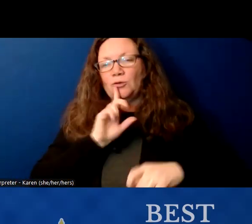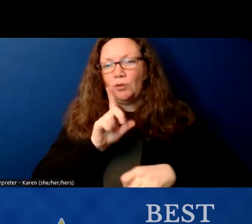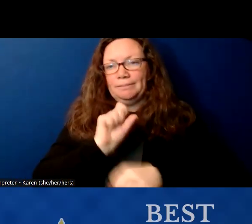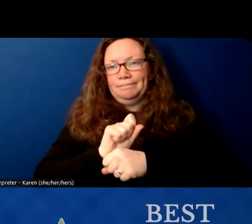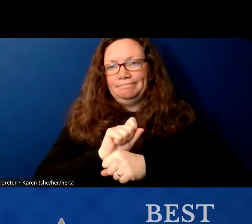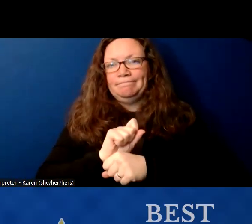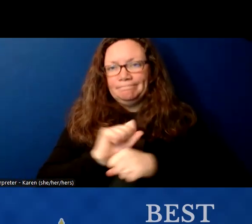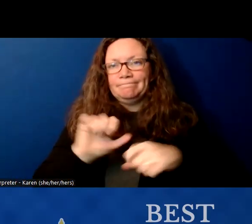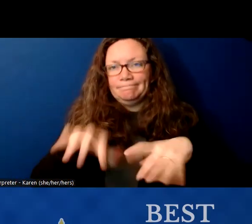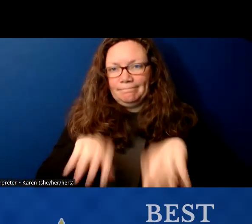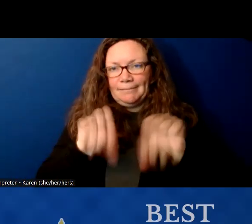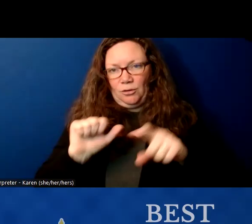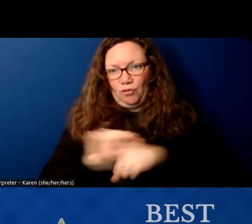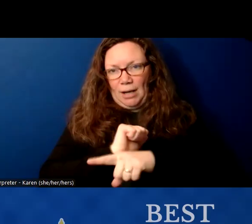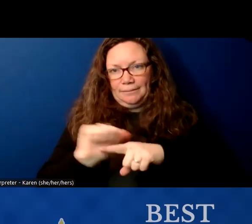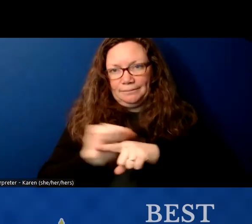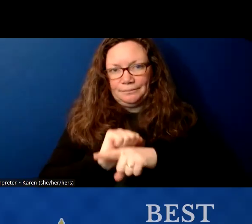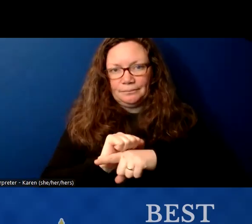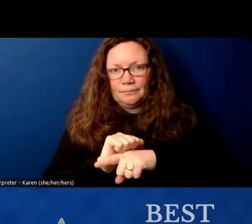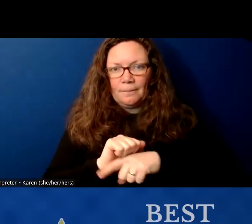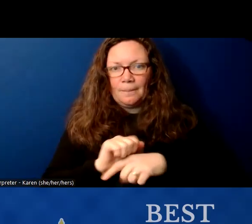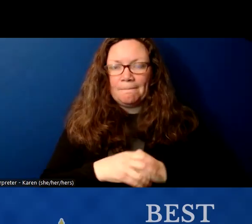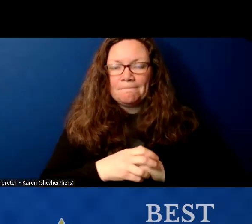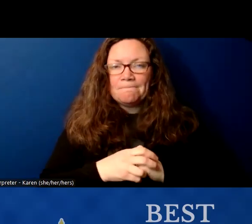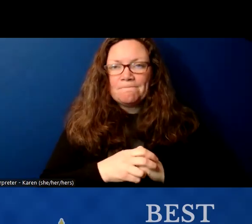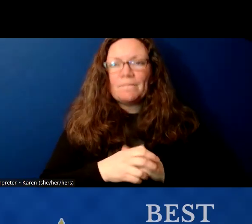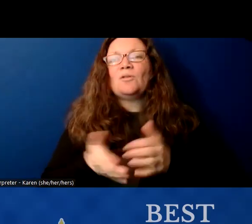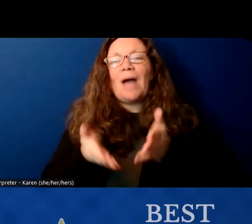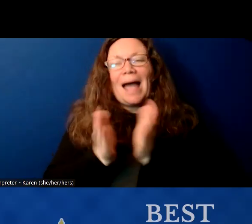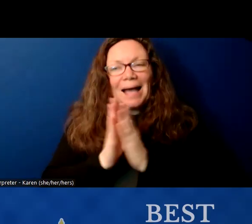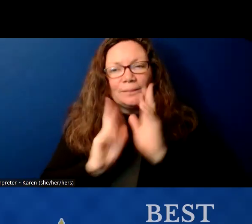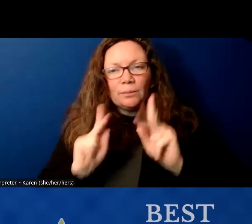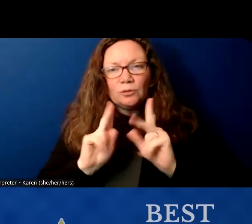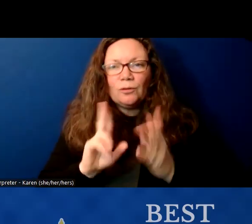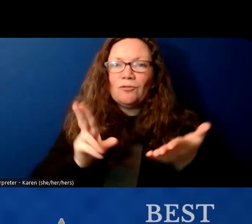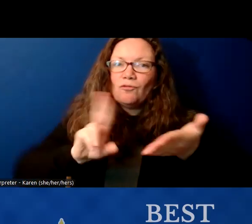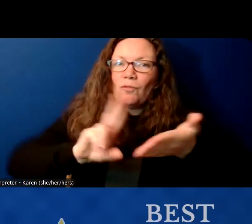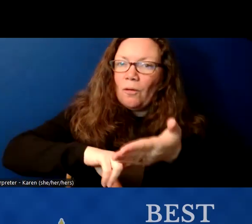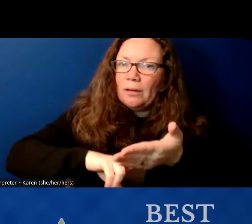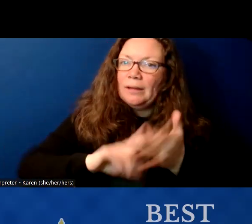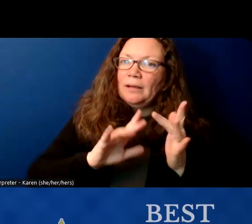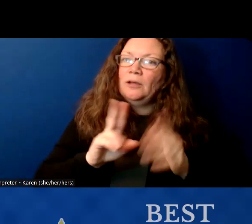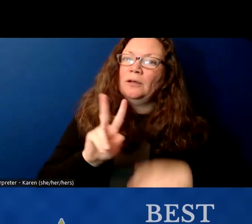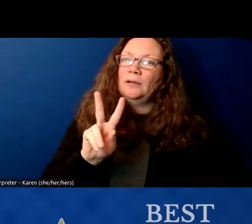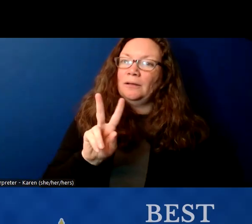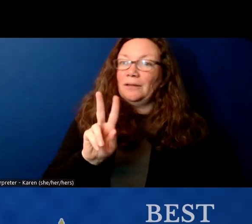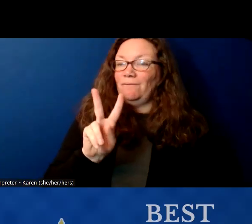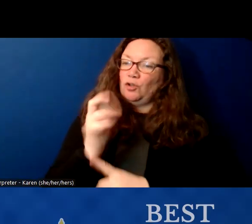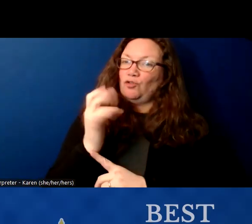and ask them to enroll in the virtual classroom training, or also enroll in the self-paced training and just complete one of them